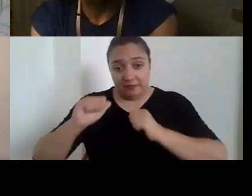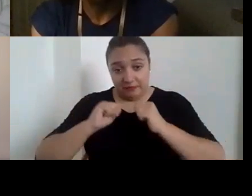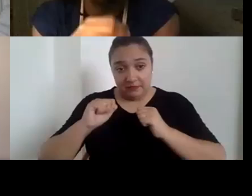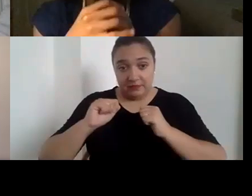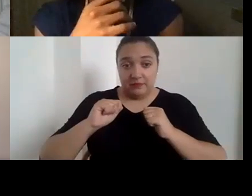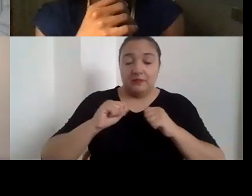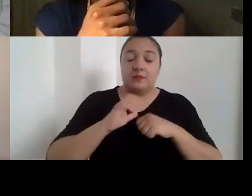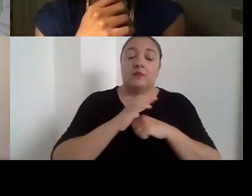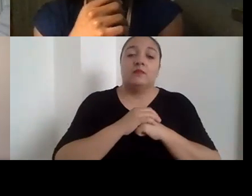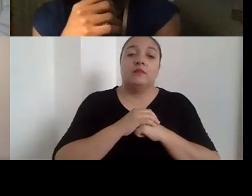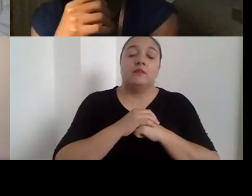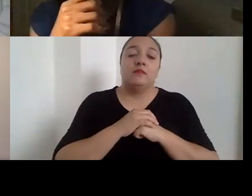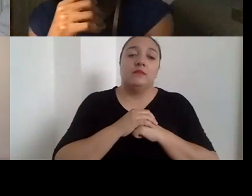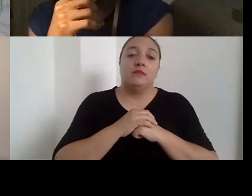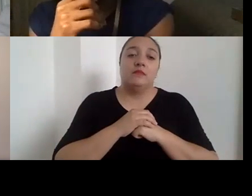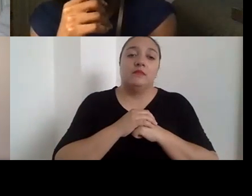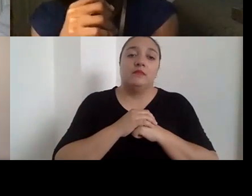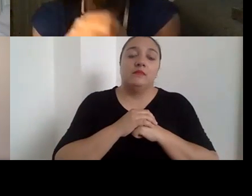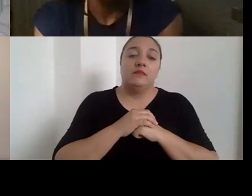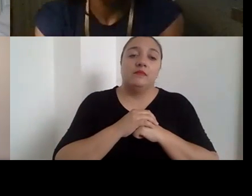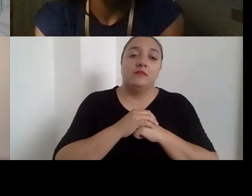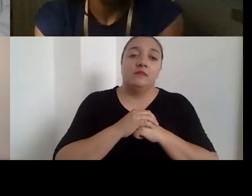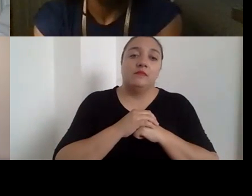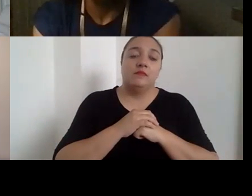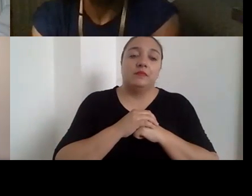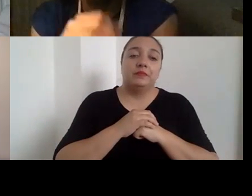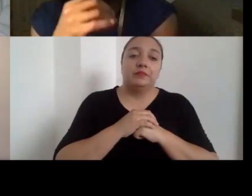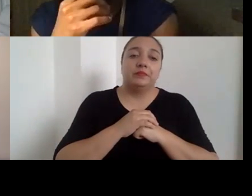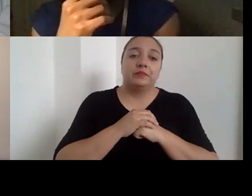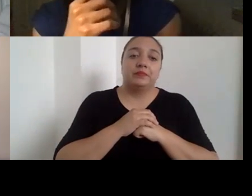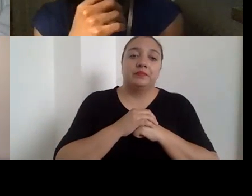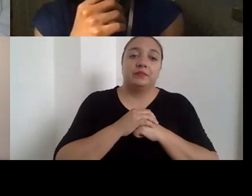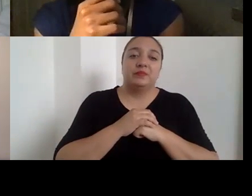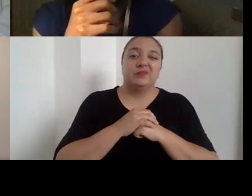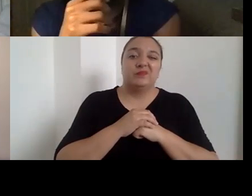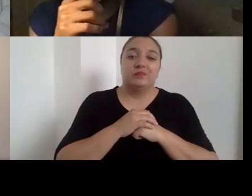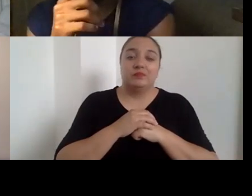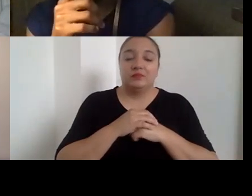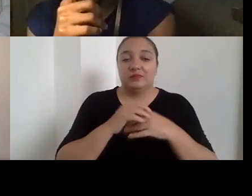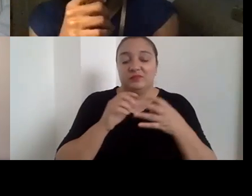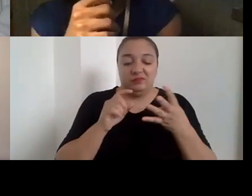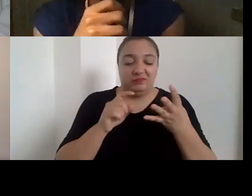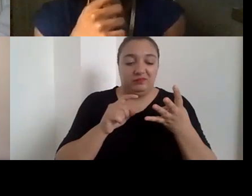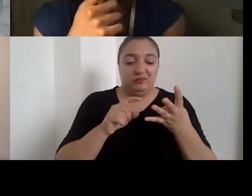I need -- can I say I desire instead of I need right now?